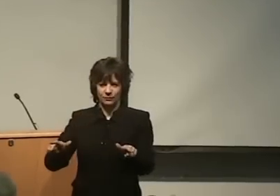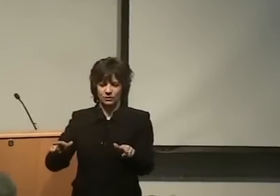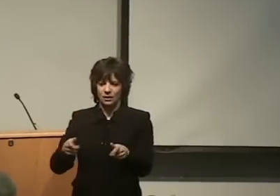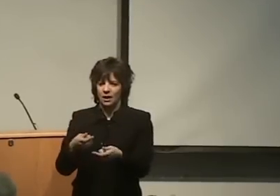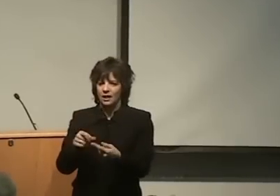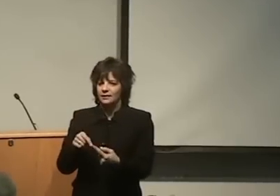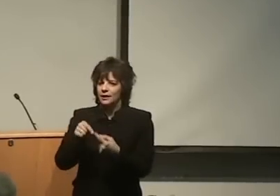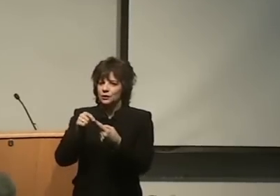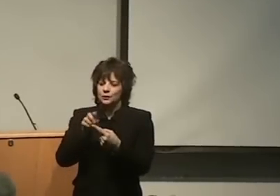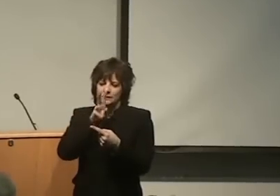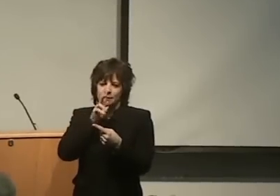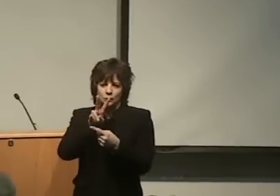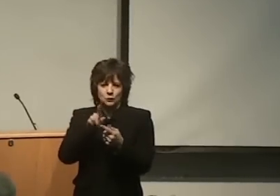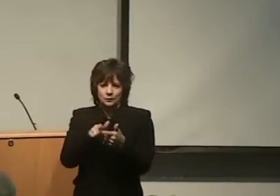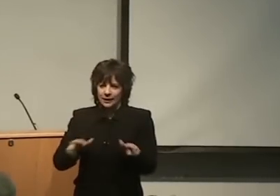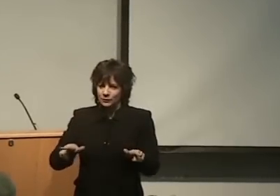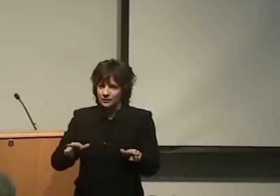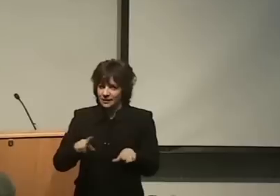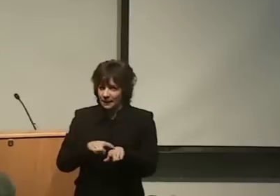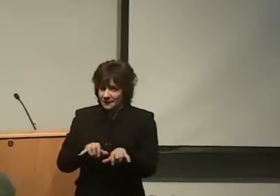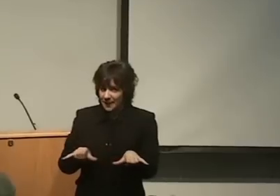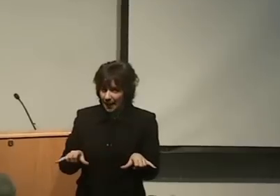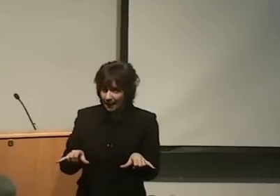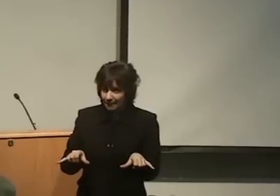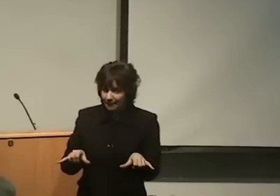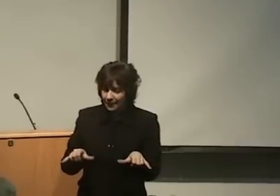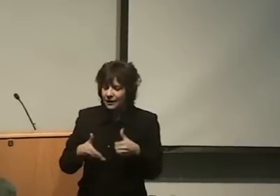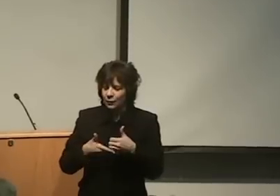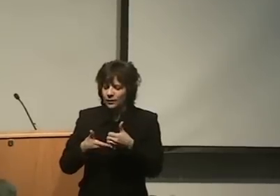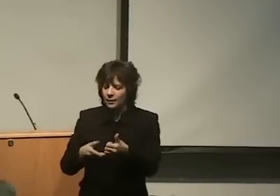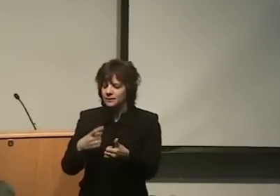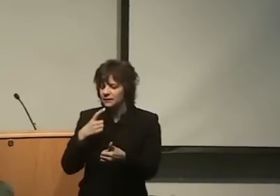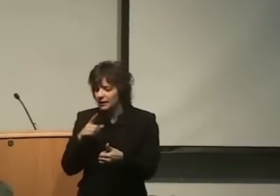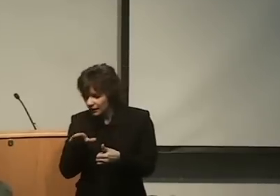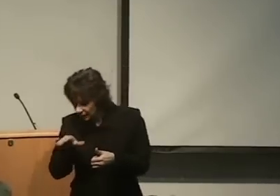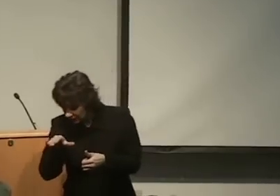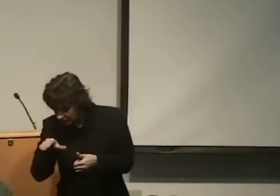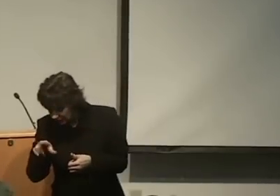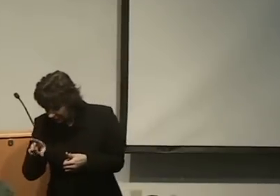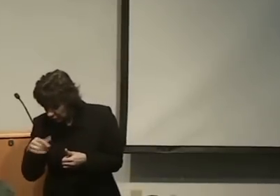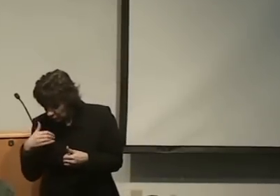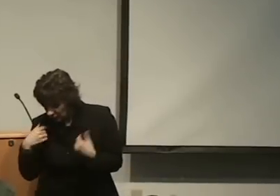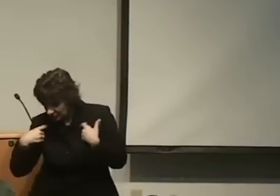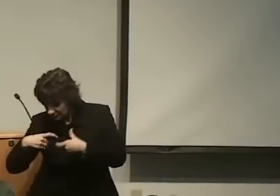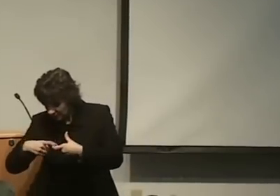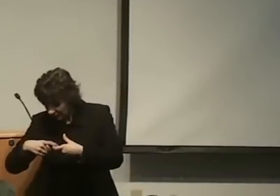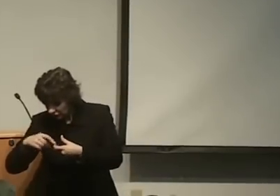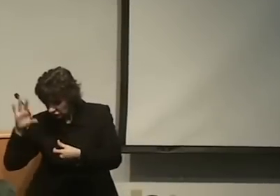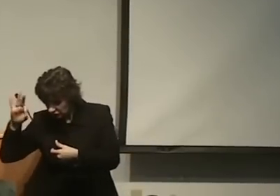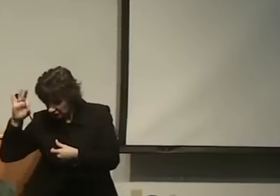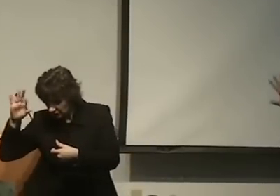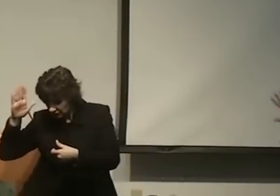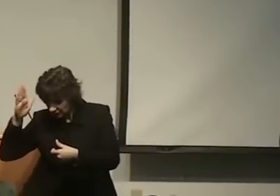at once it might actually help to say for those of you who want this -- so there's multiple entry points.